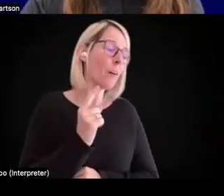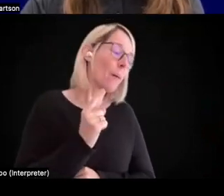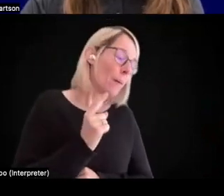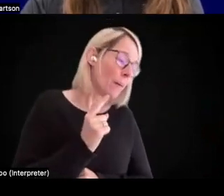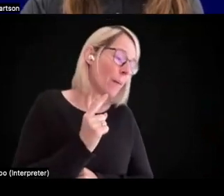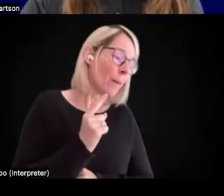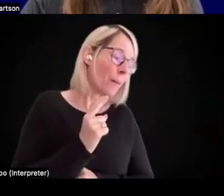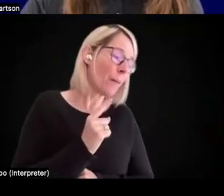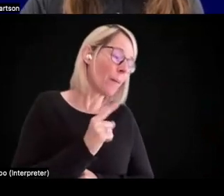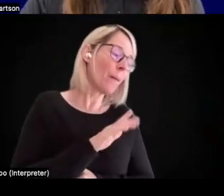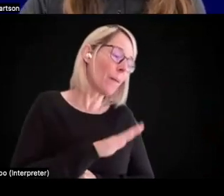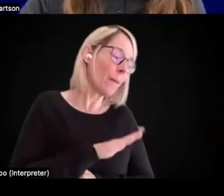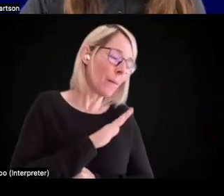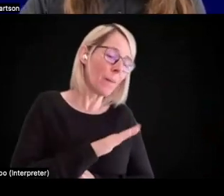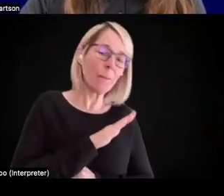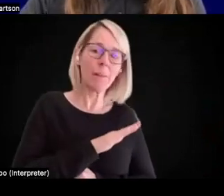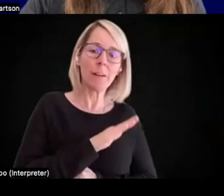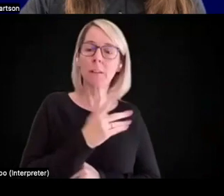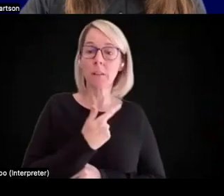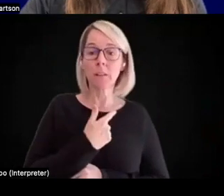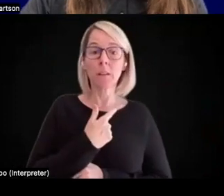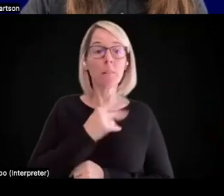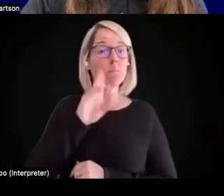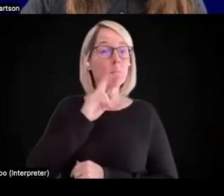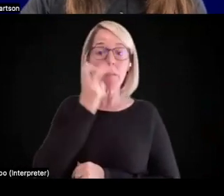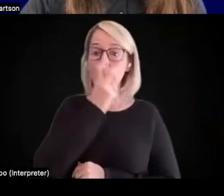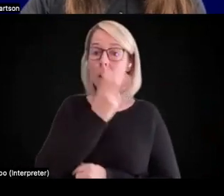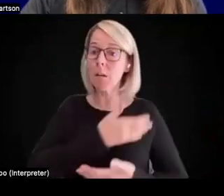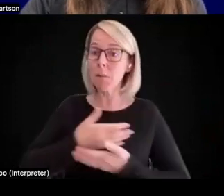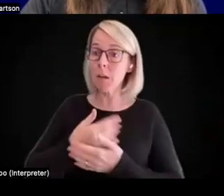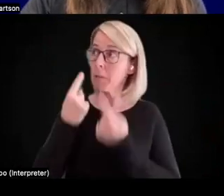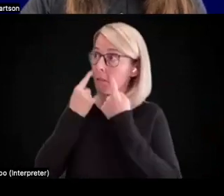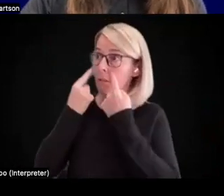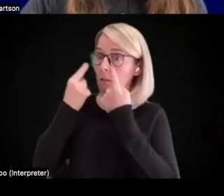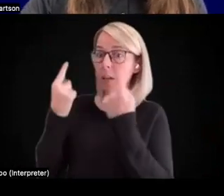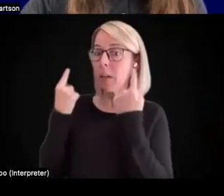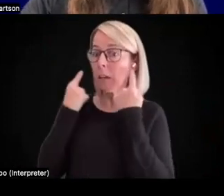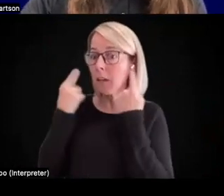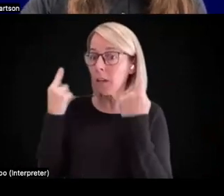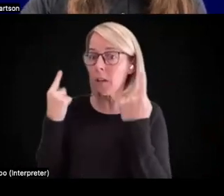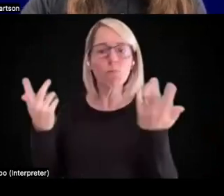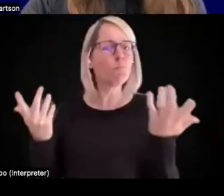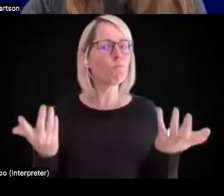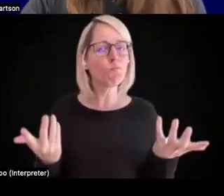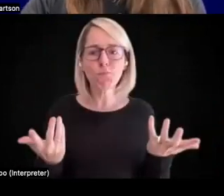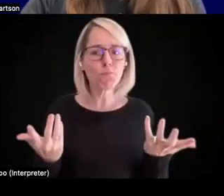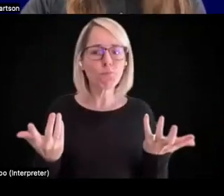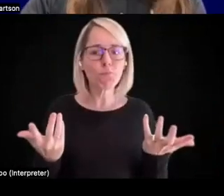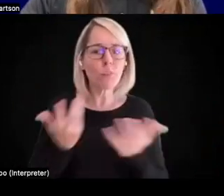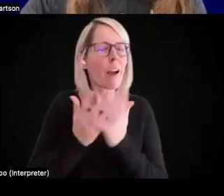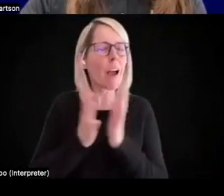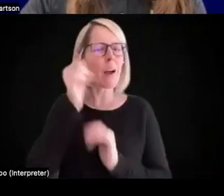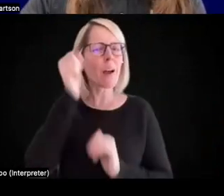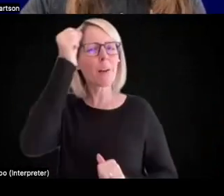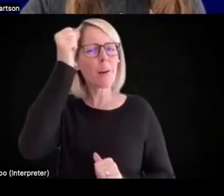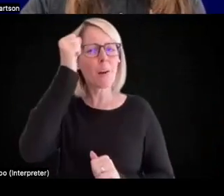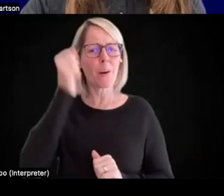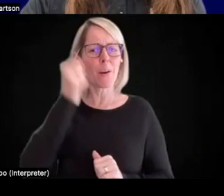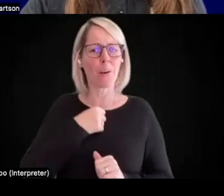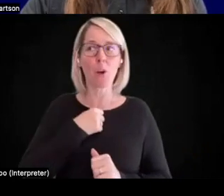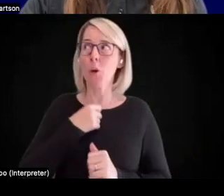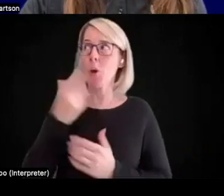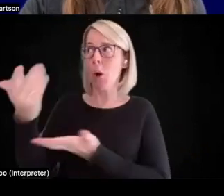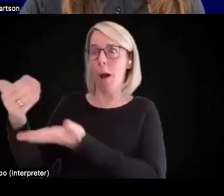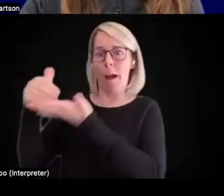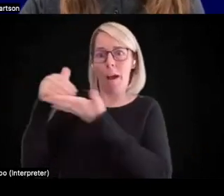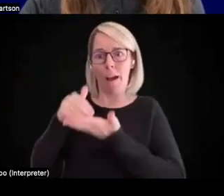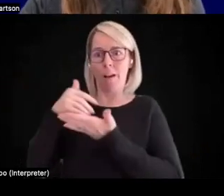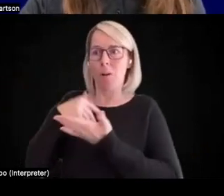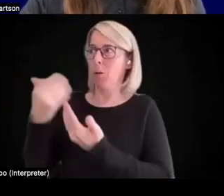on their face. How does the deafblind baby know that they have been noticed? Does the caregiver